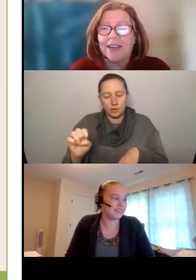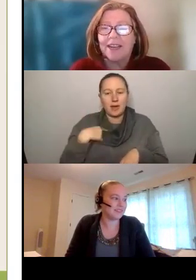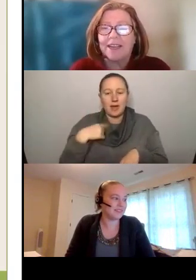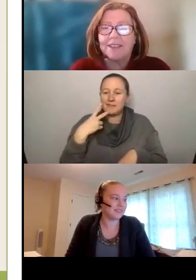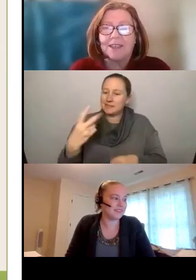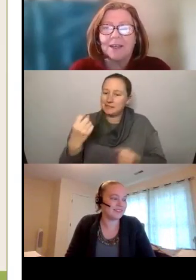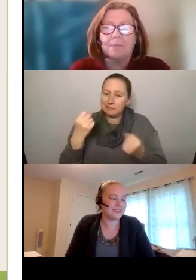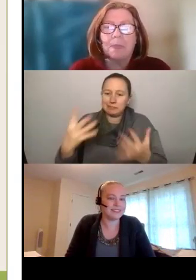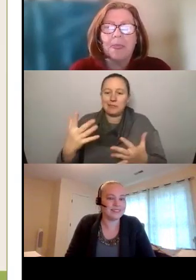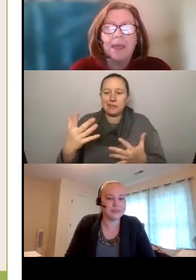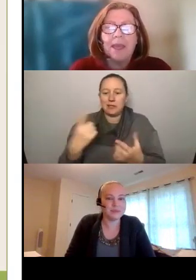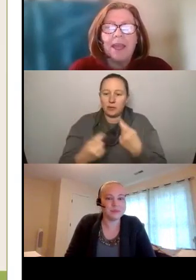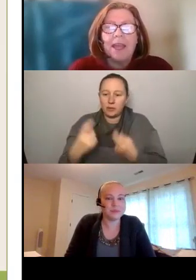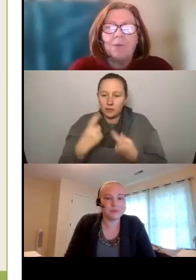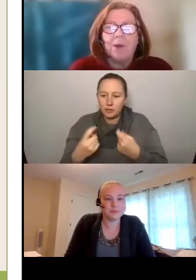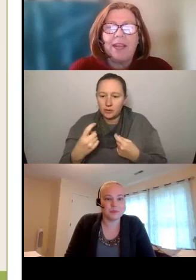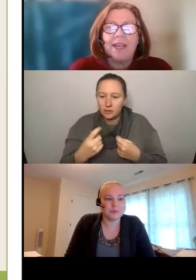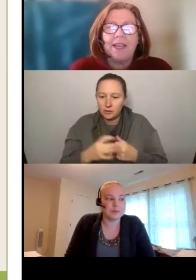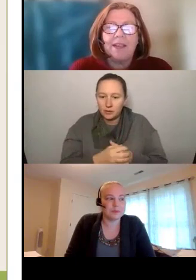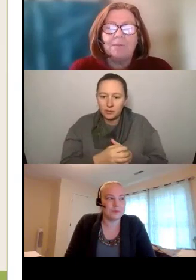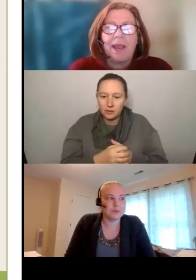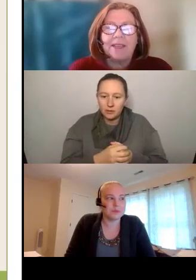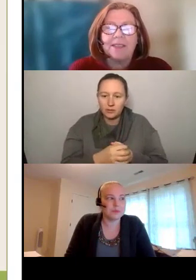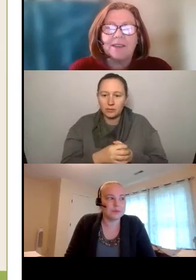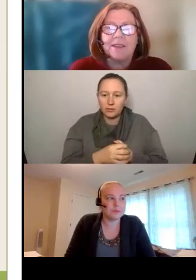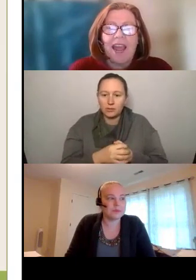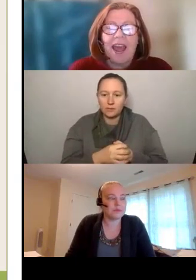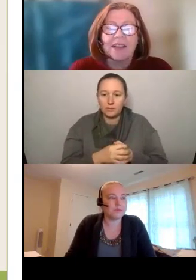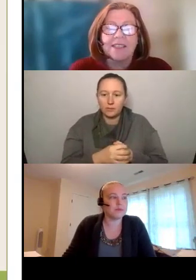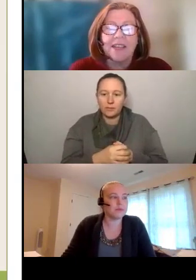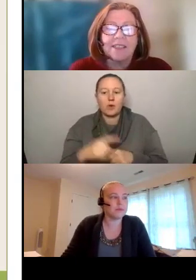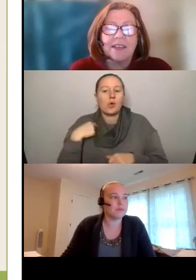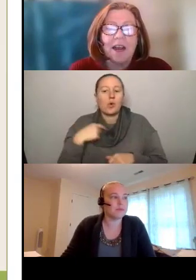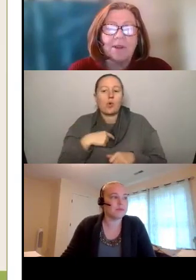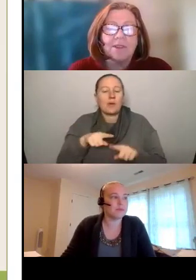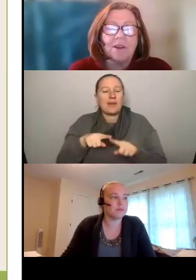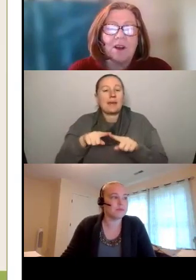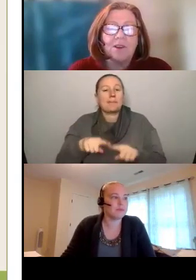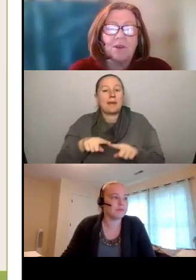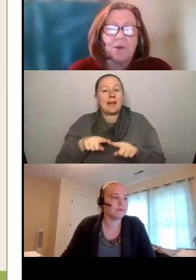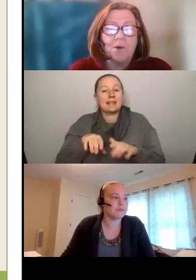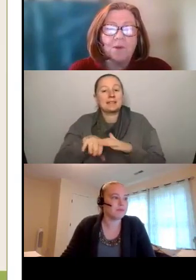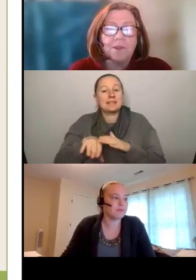and we base the access in Commons on your roles.